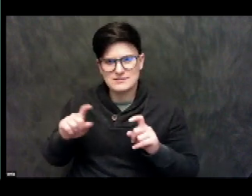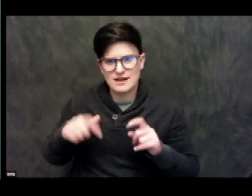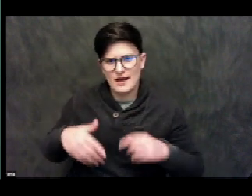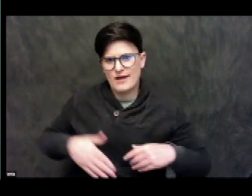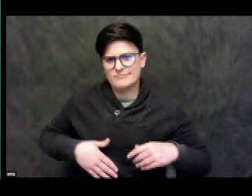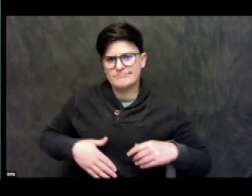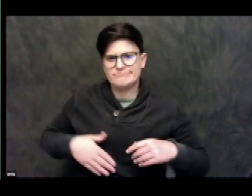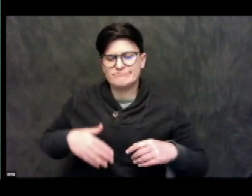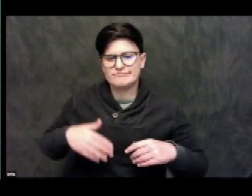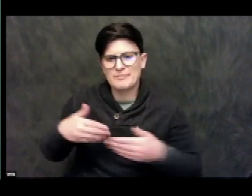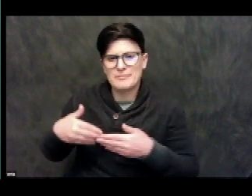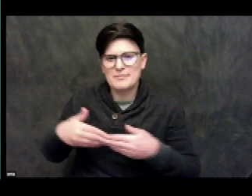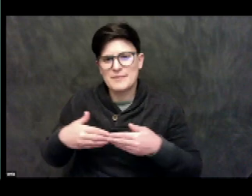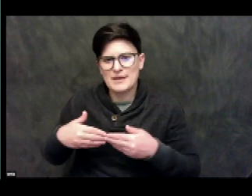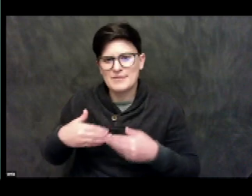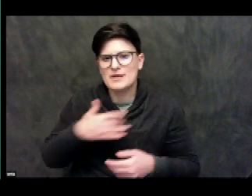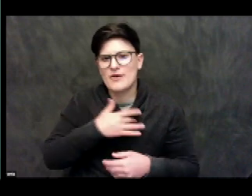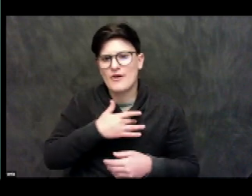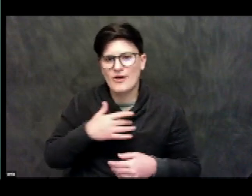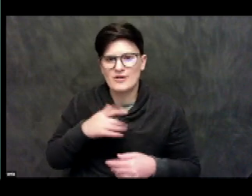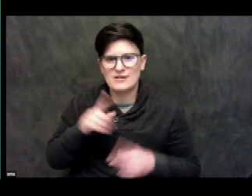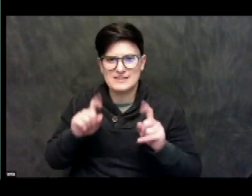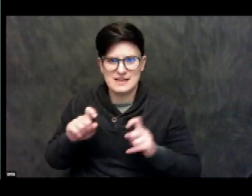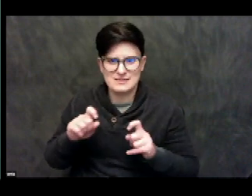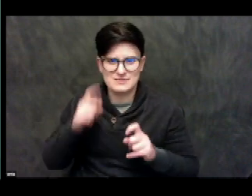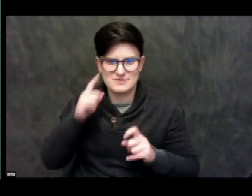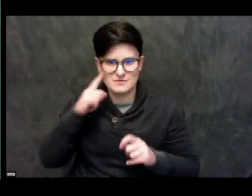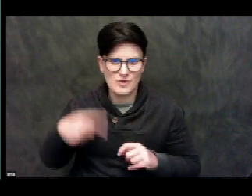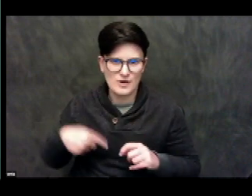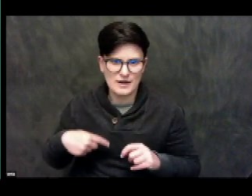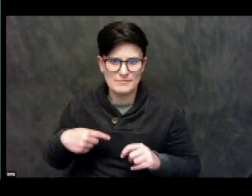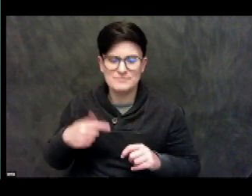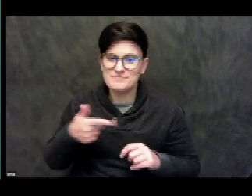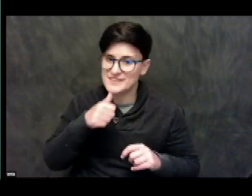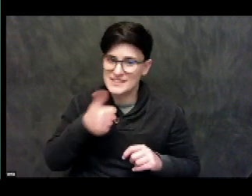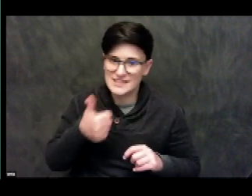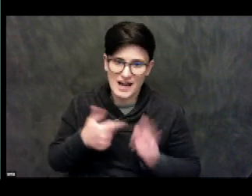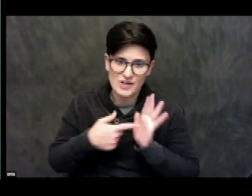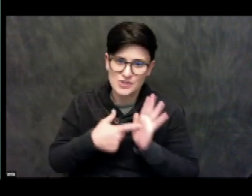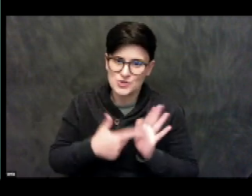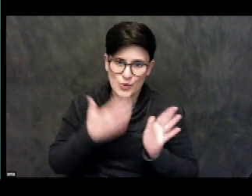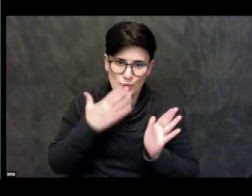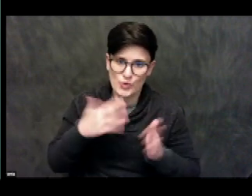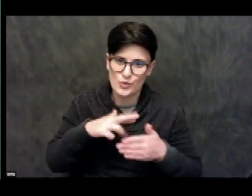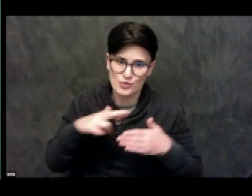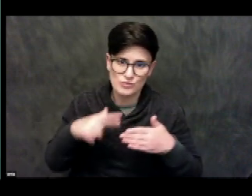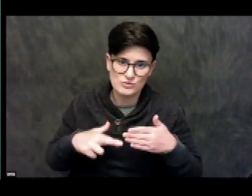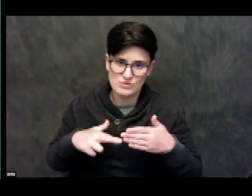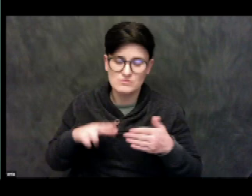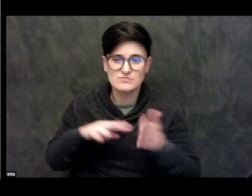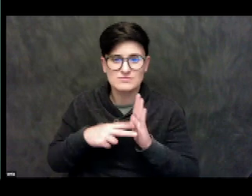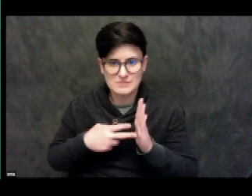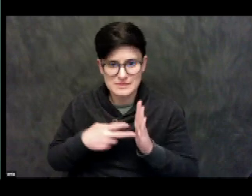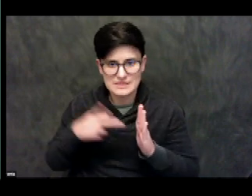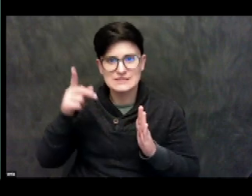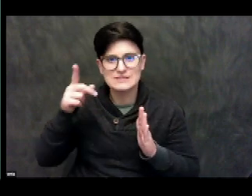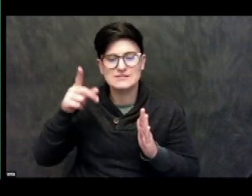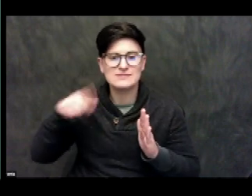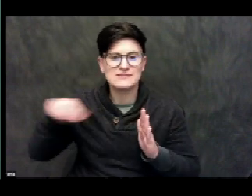for which did not come back great. And so they did test right after he was born.